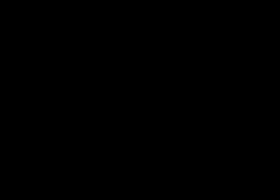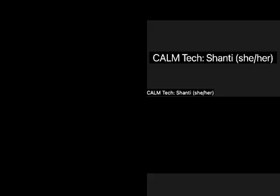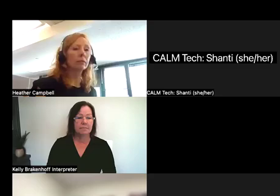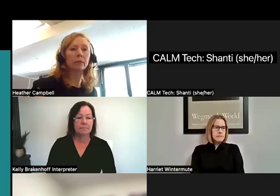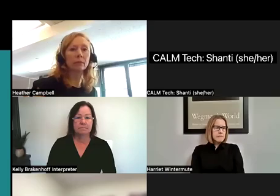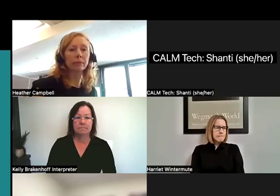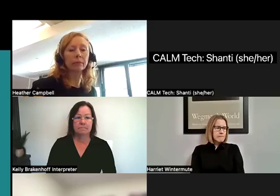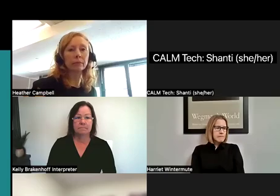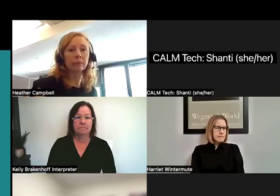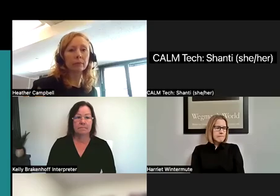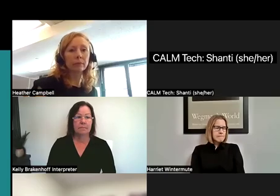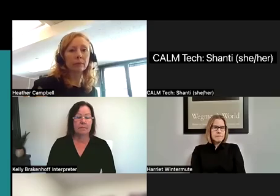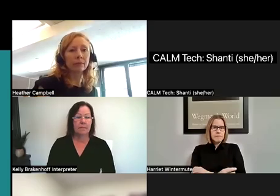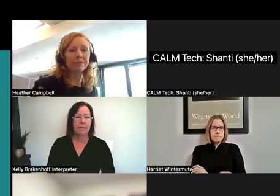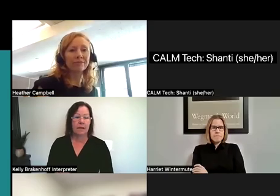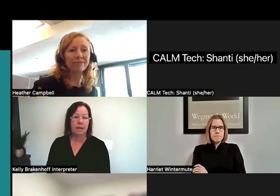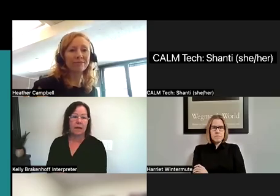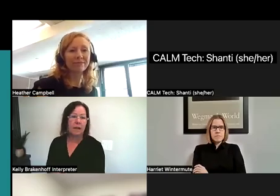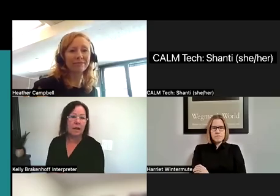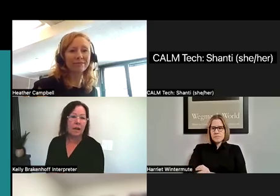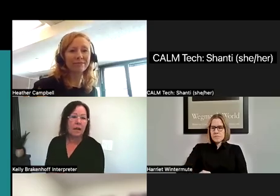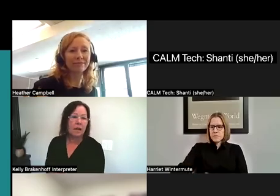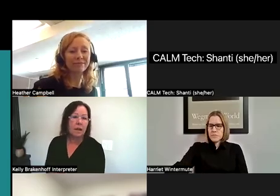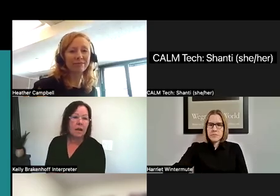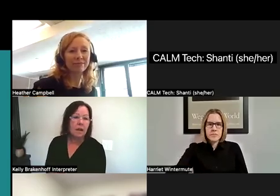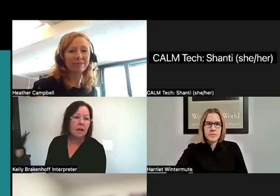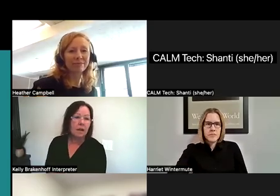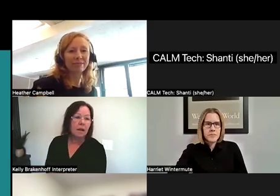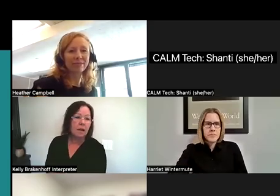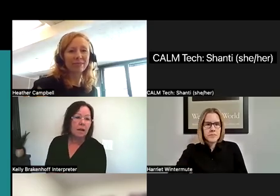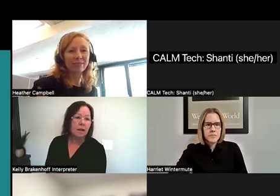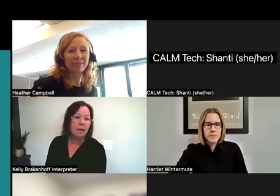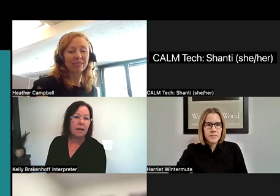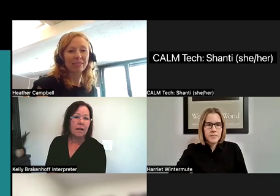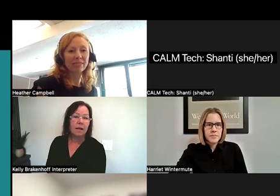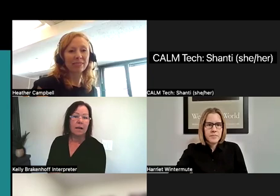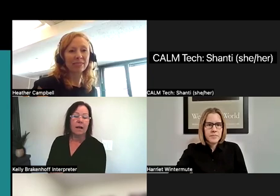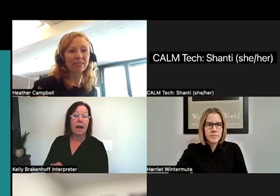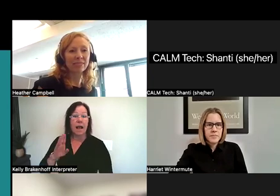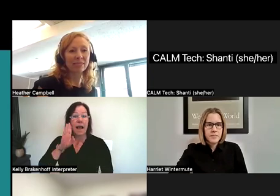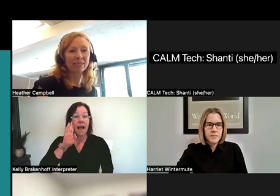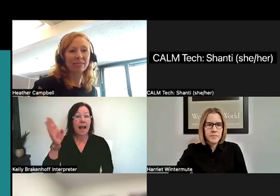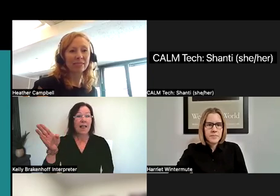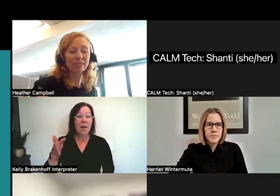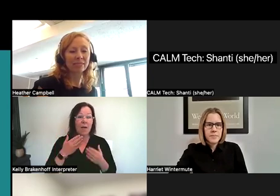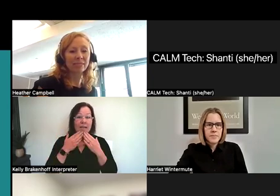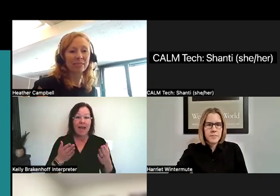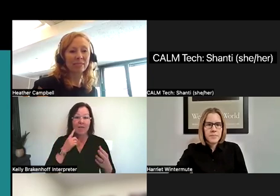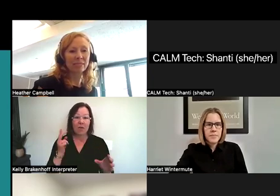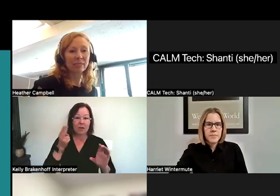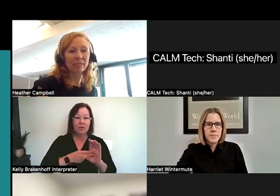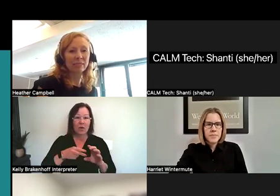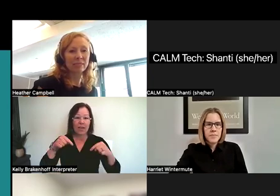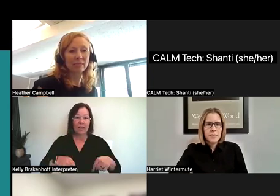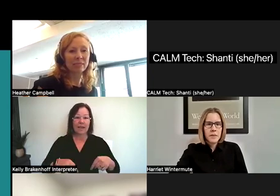Hello, thank you for joining us for this session. My name is